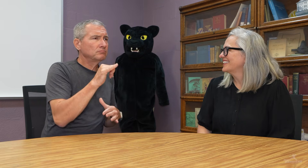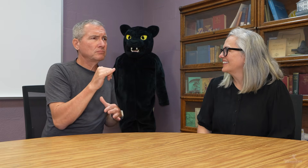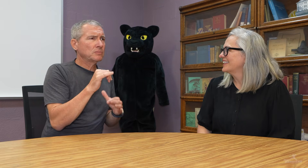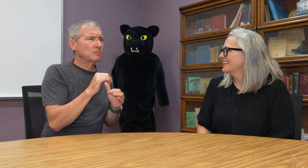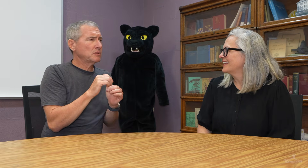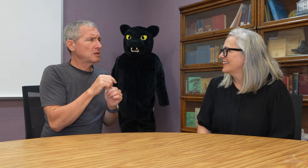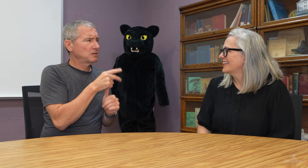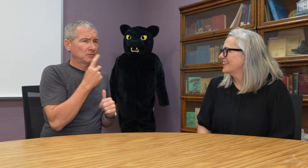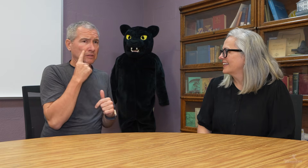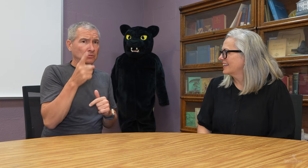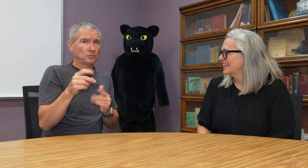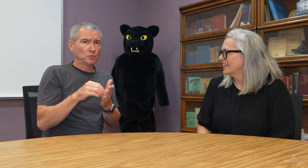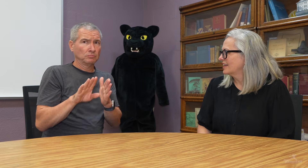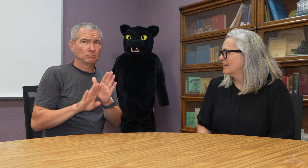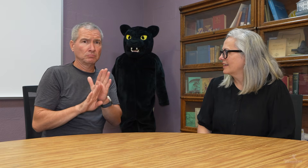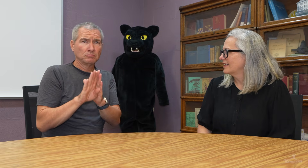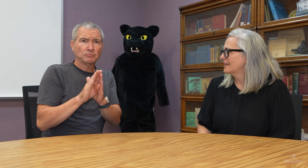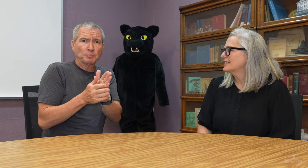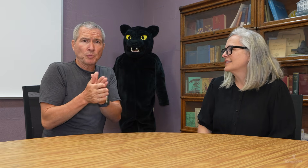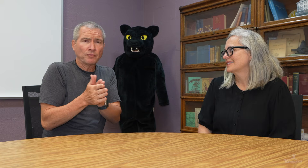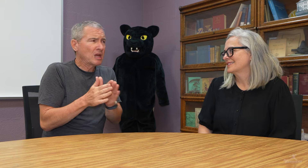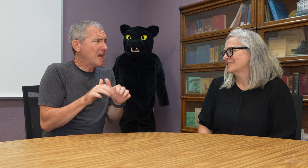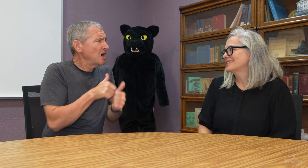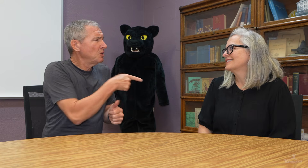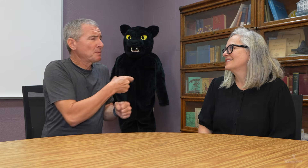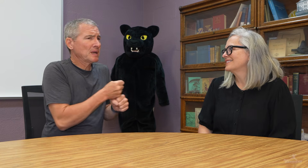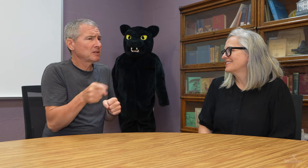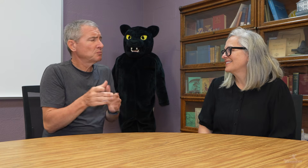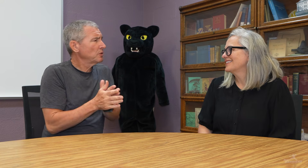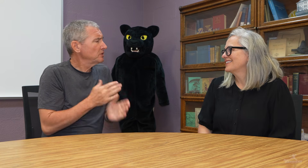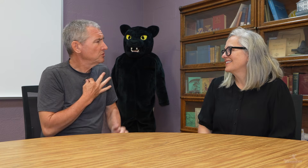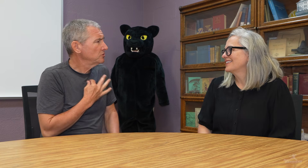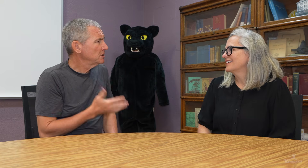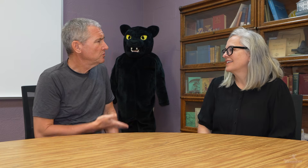But how do you keep them motivated?